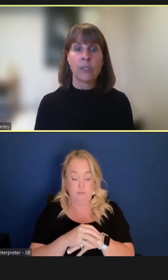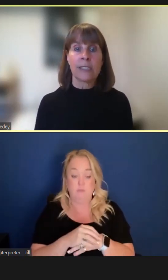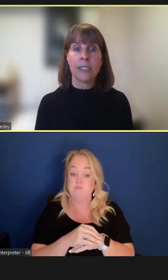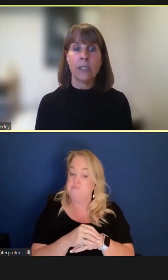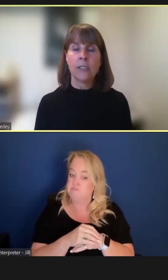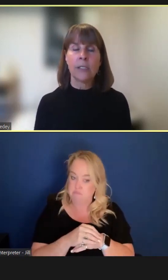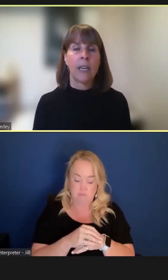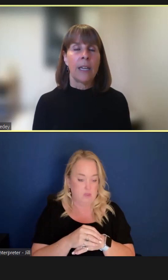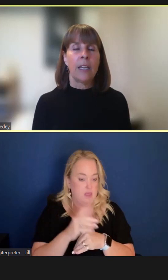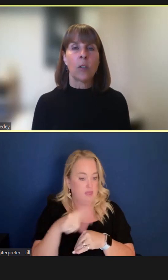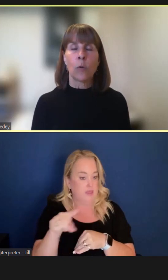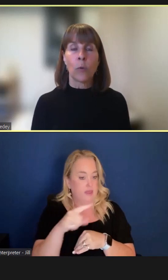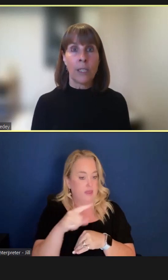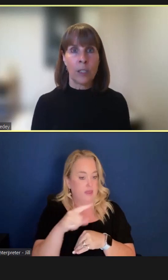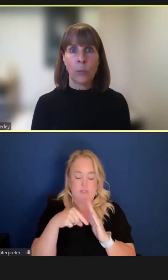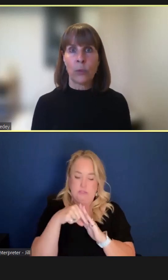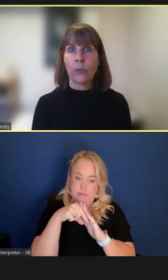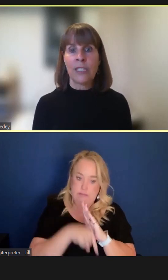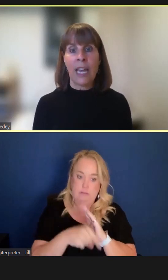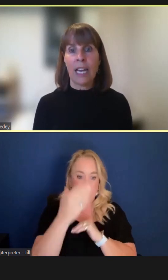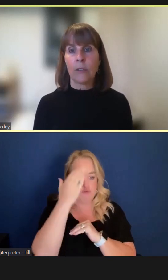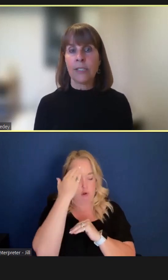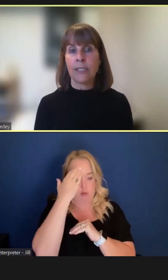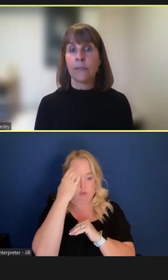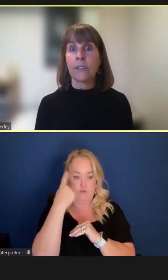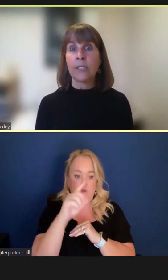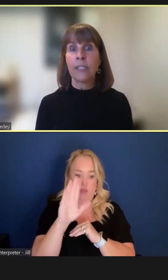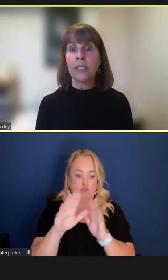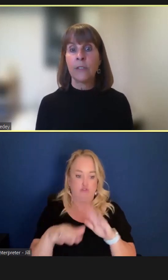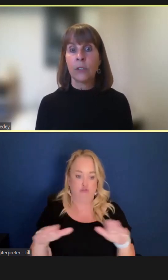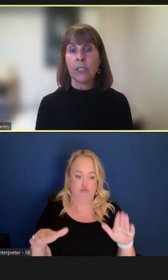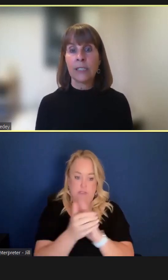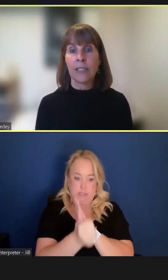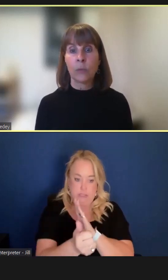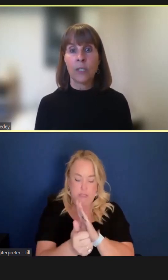skills it greatly improves the accuracy and validity of your assessment